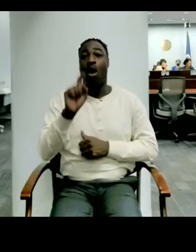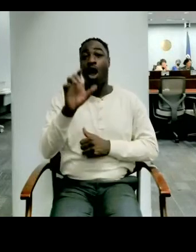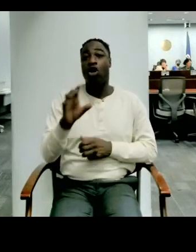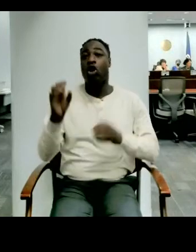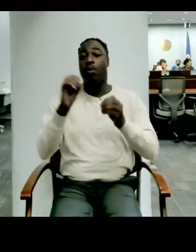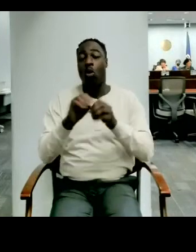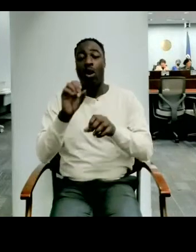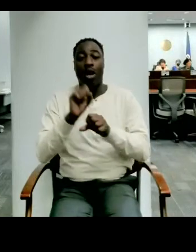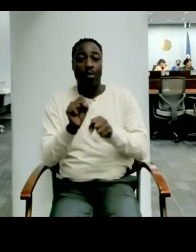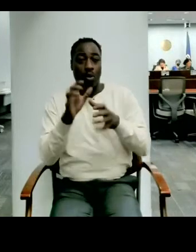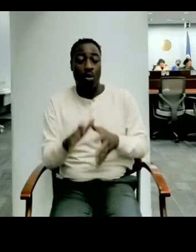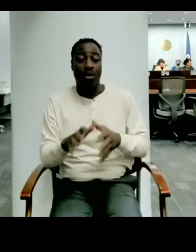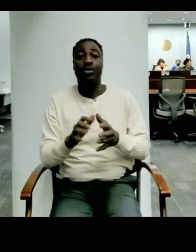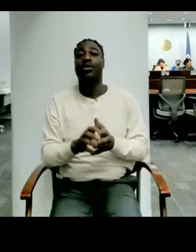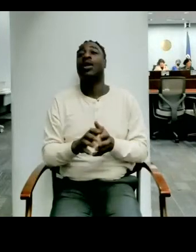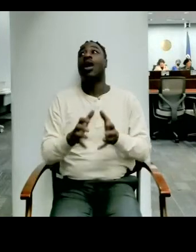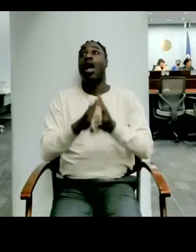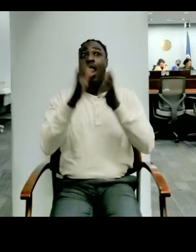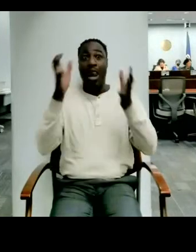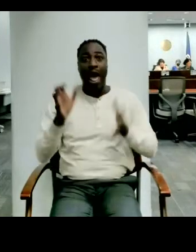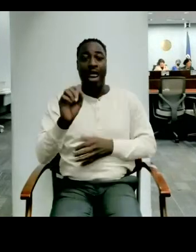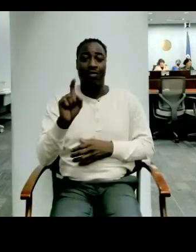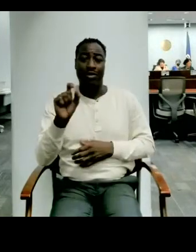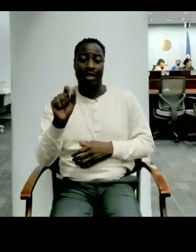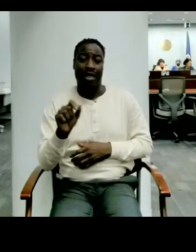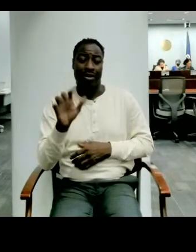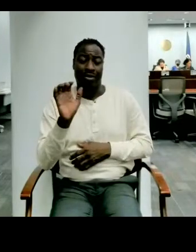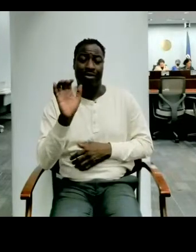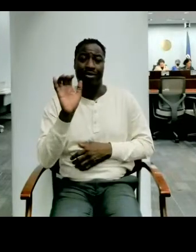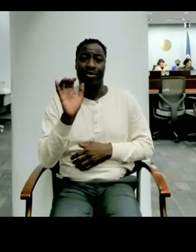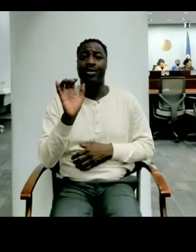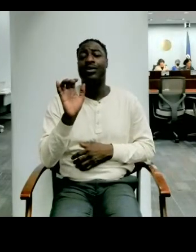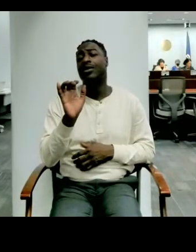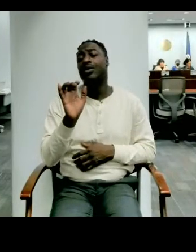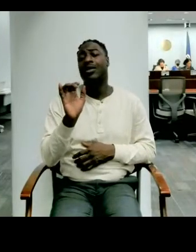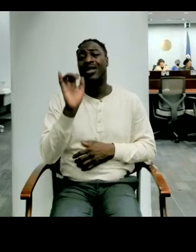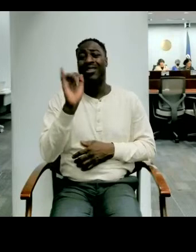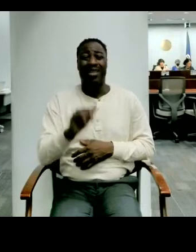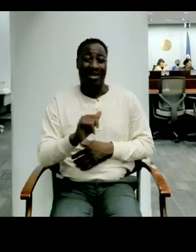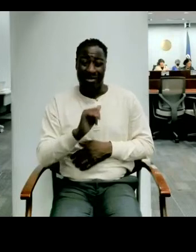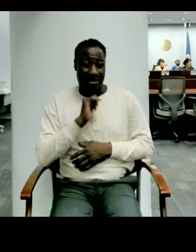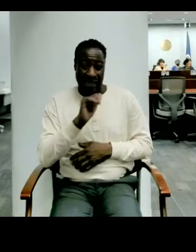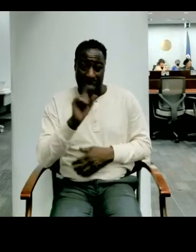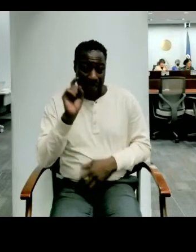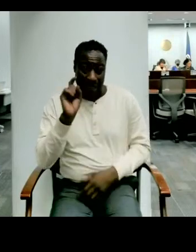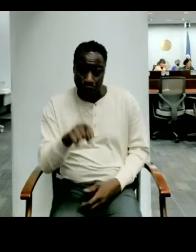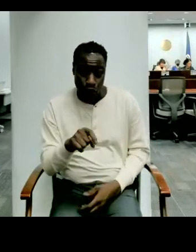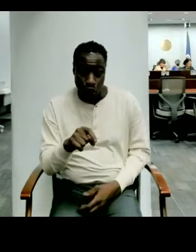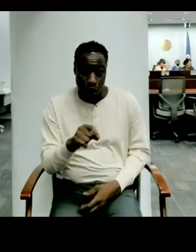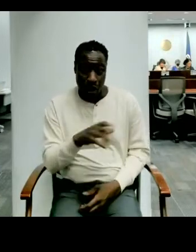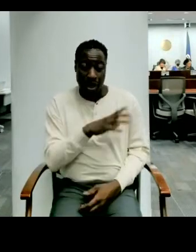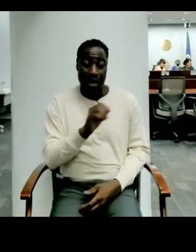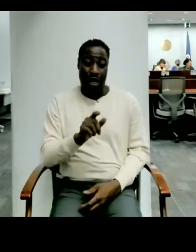a wide range of data which strikes me as being wildly, not necessary, and over, overzealous,